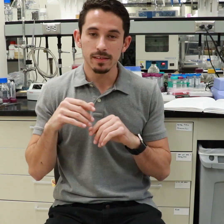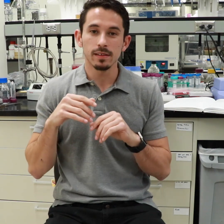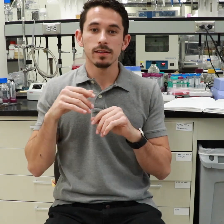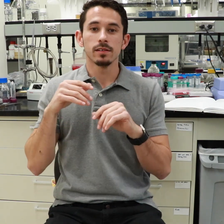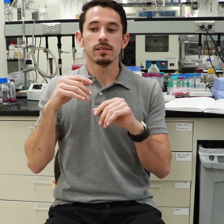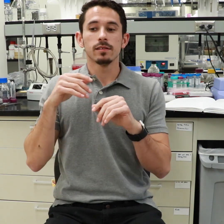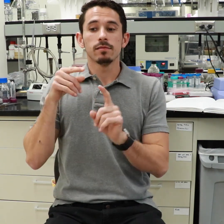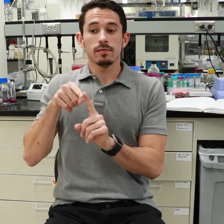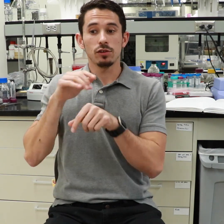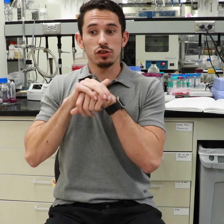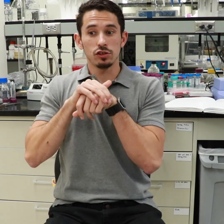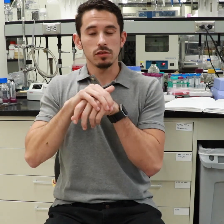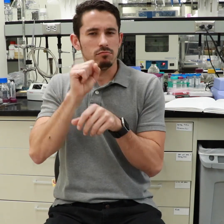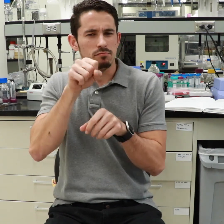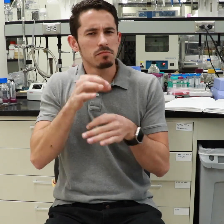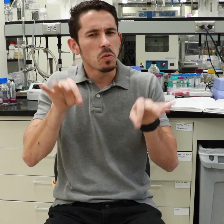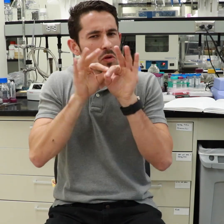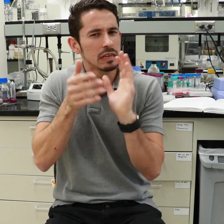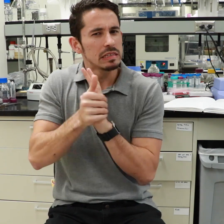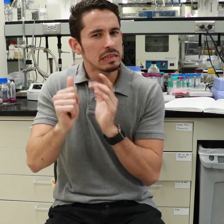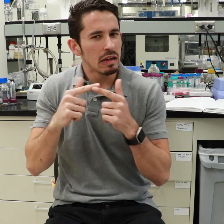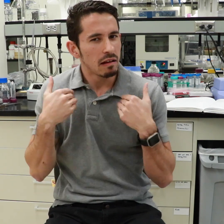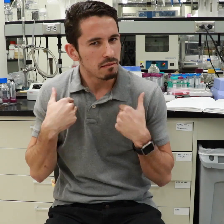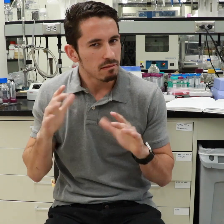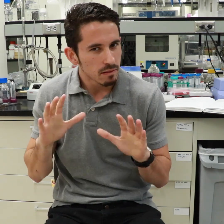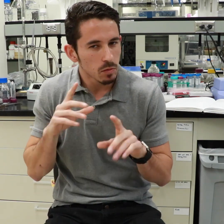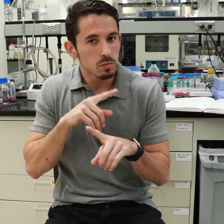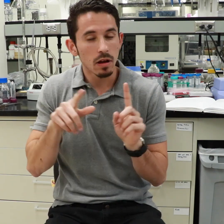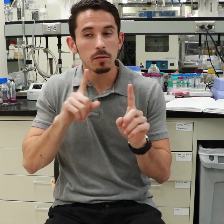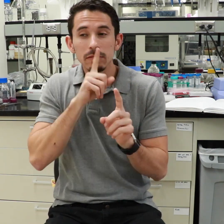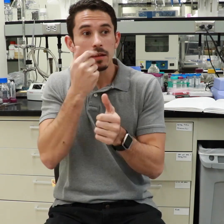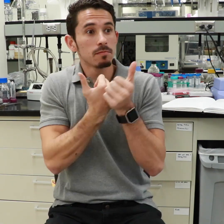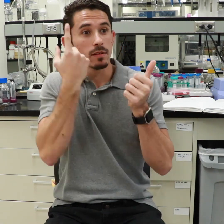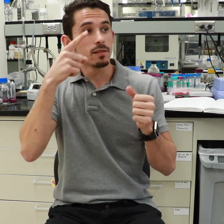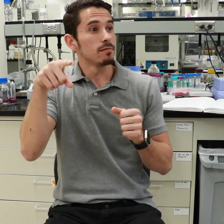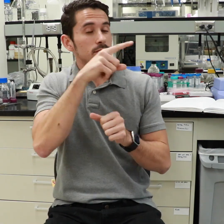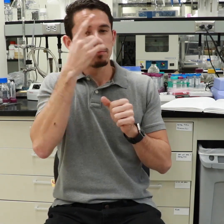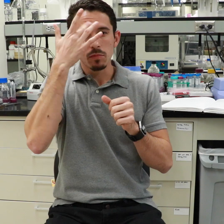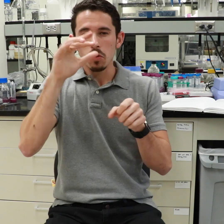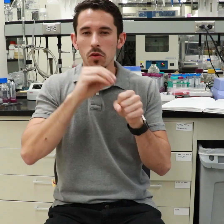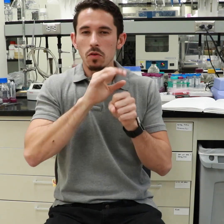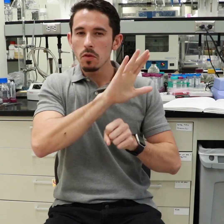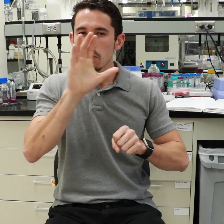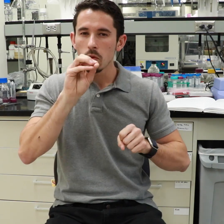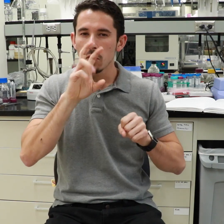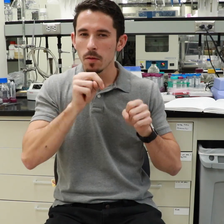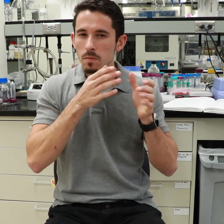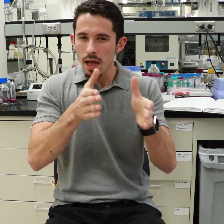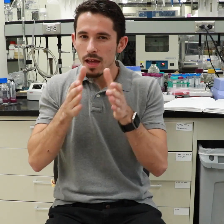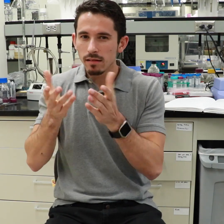While English is an important skill to have -- everybody has something they’re good at.